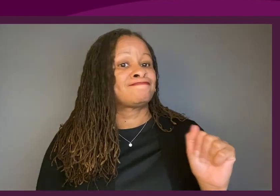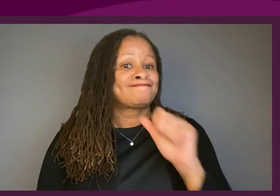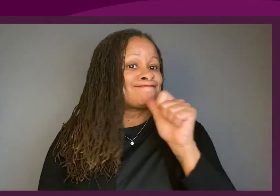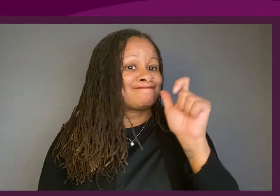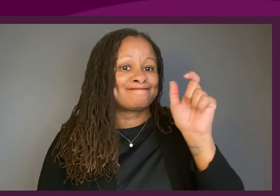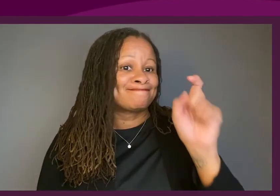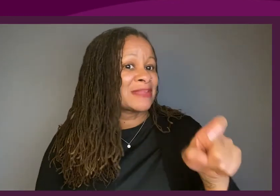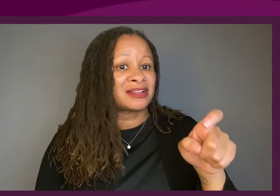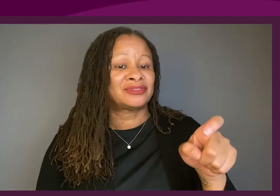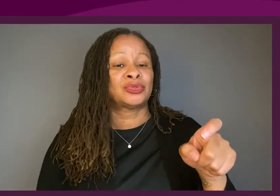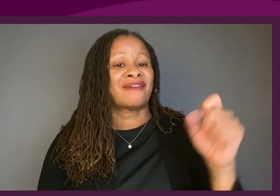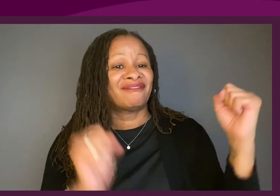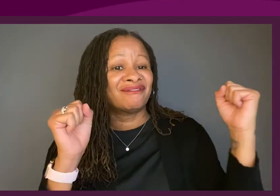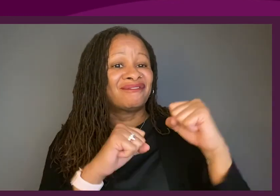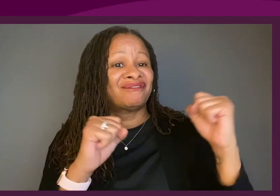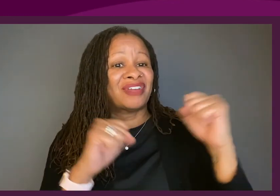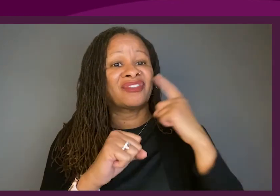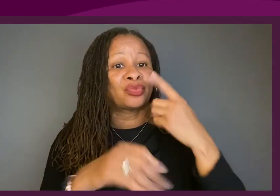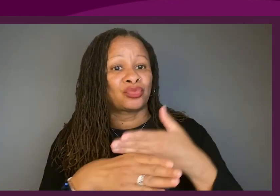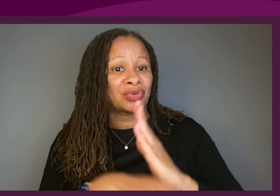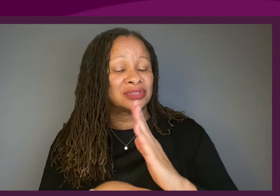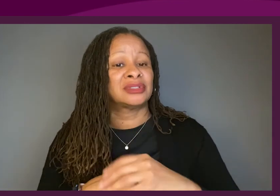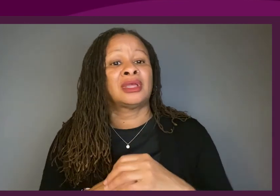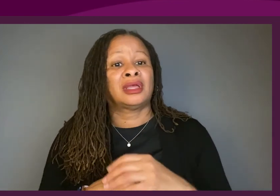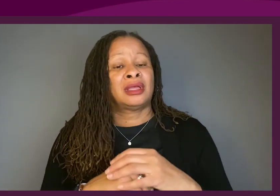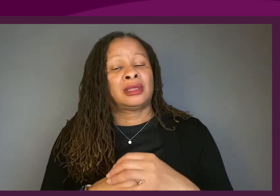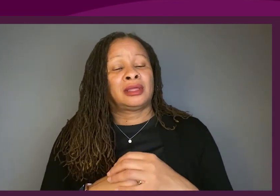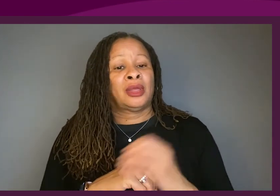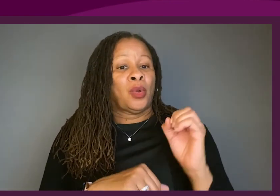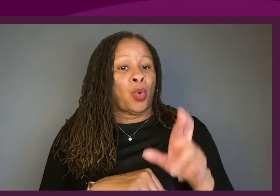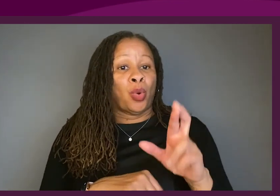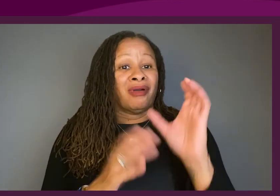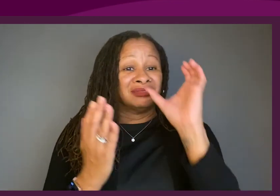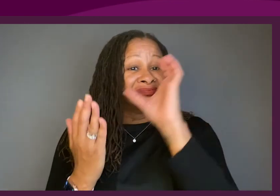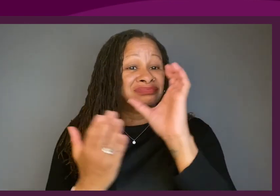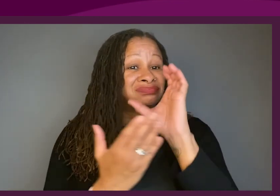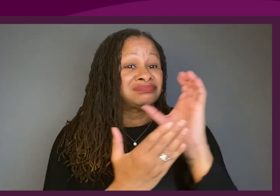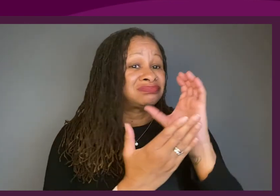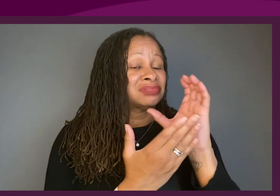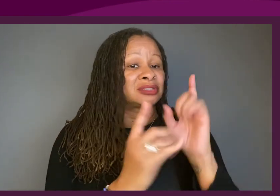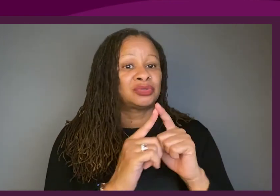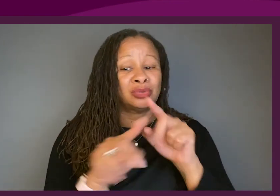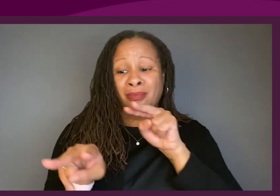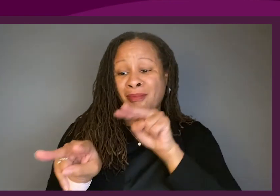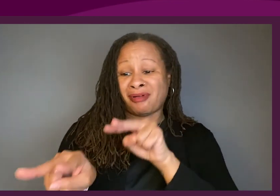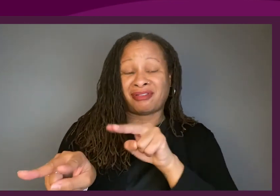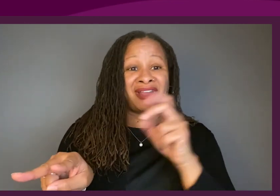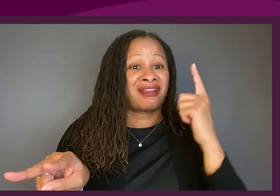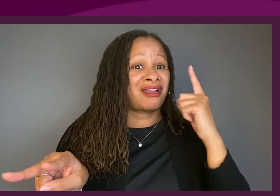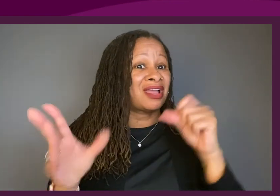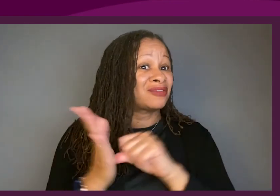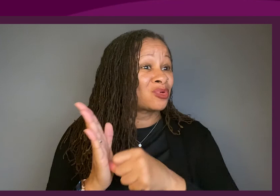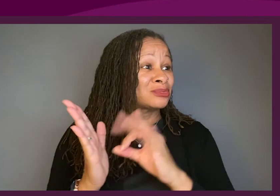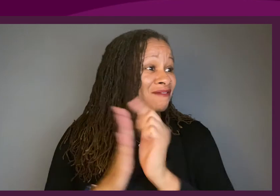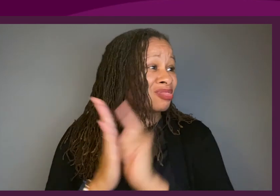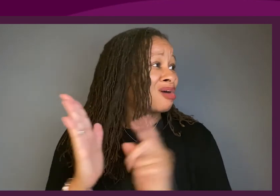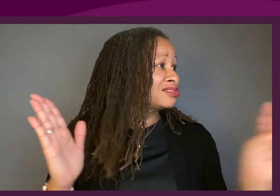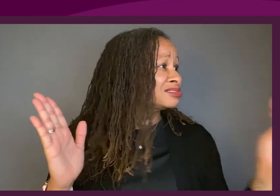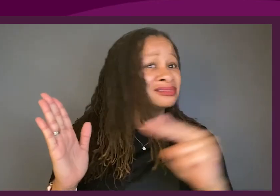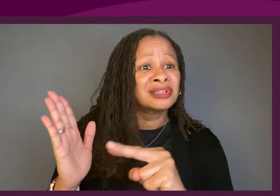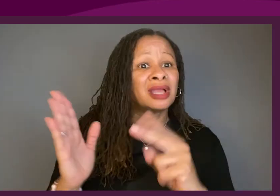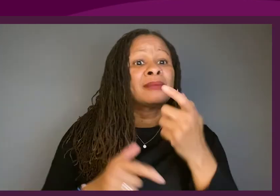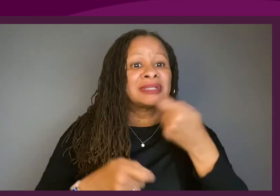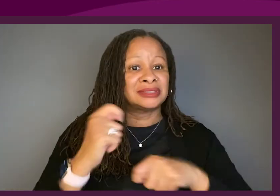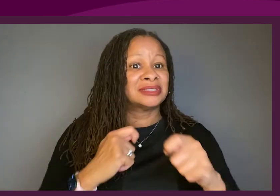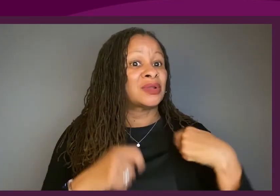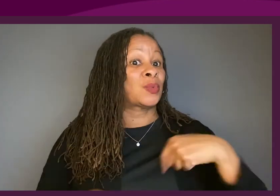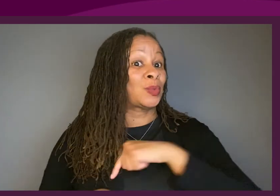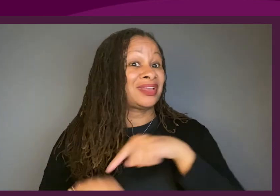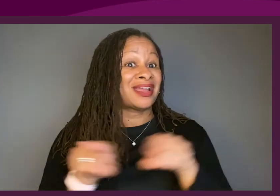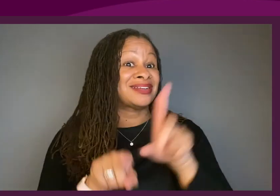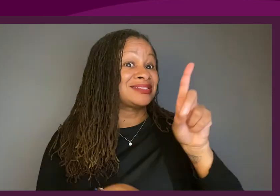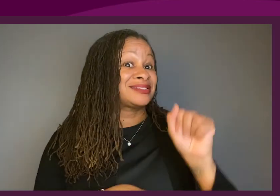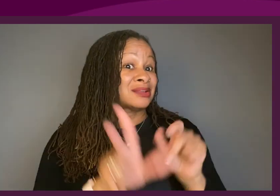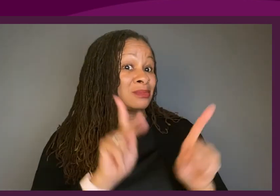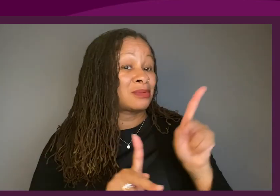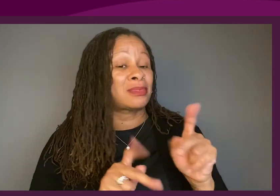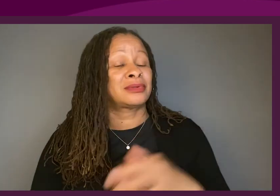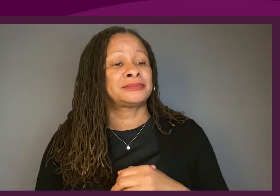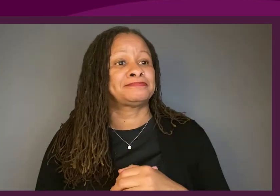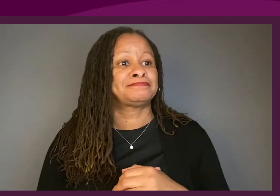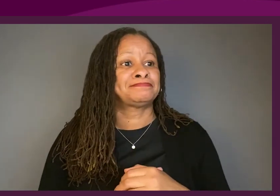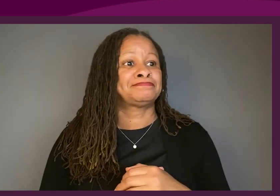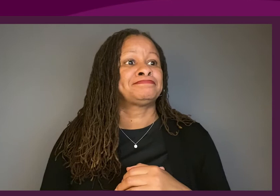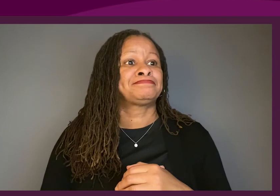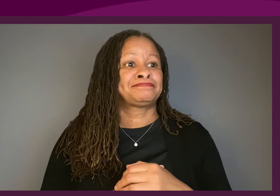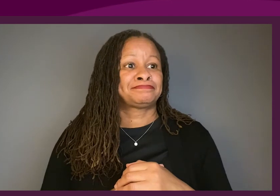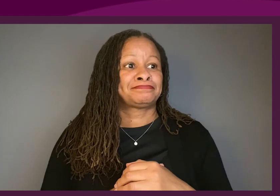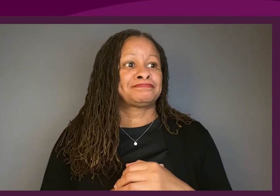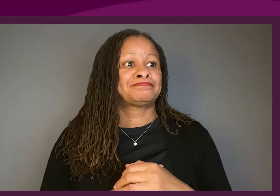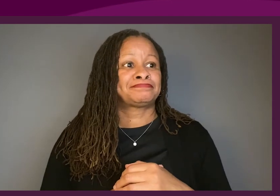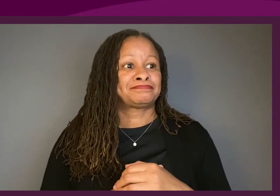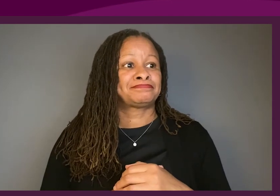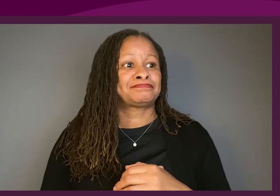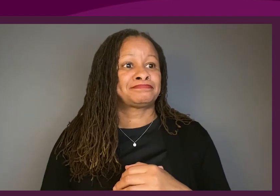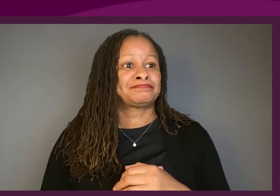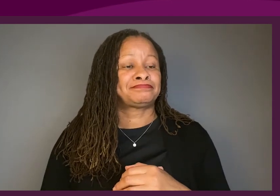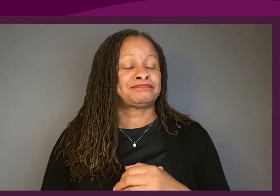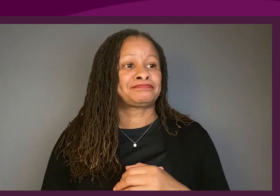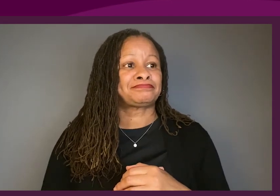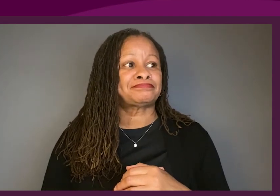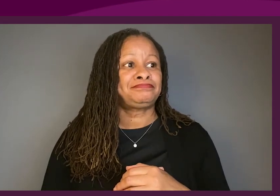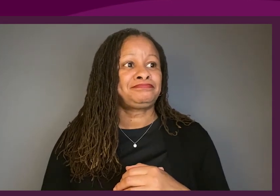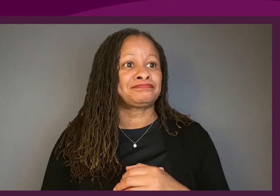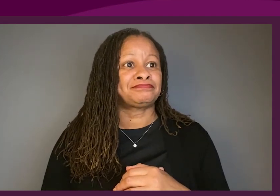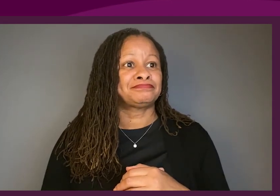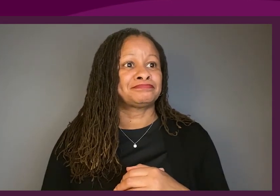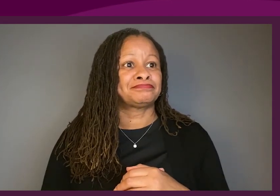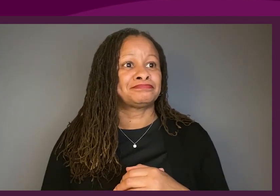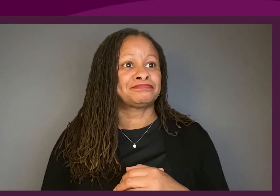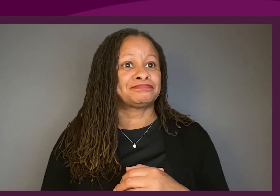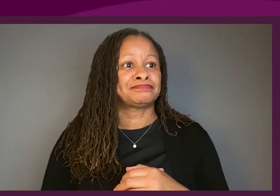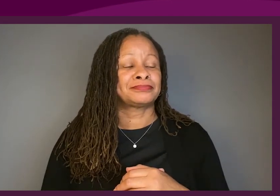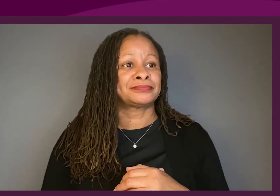as disabled people are as worthy of every opportunity as any other human being and that